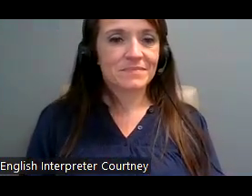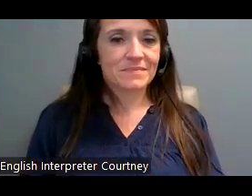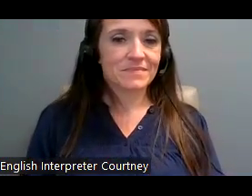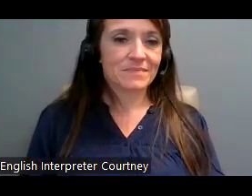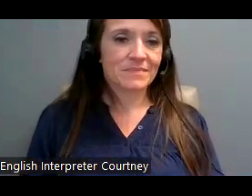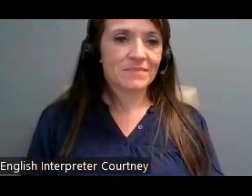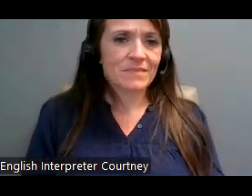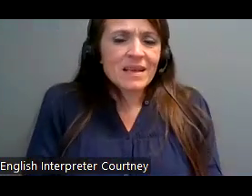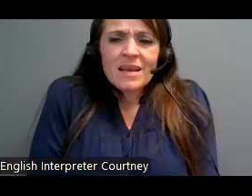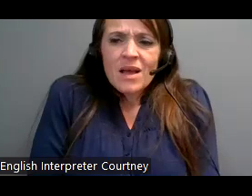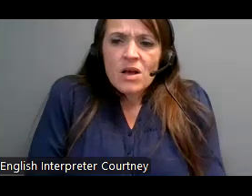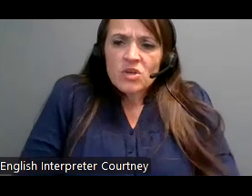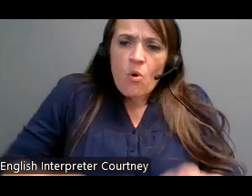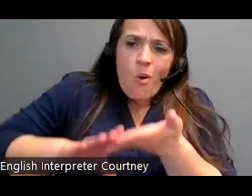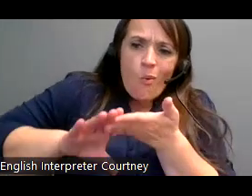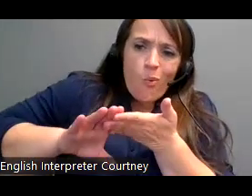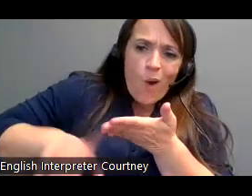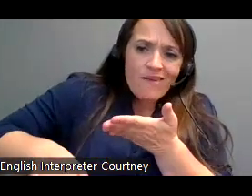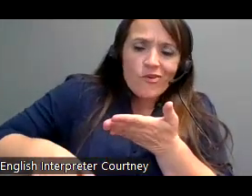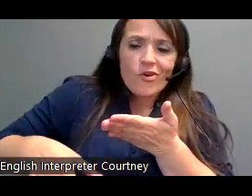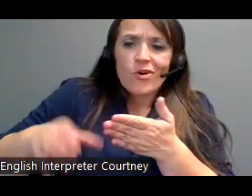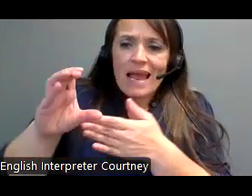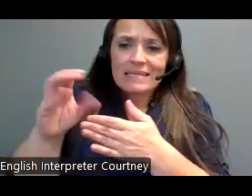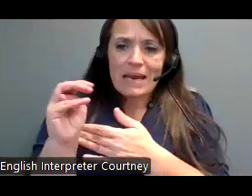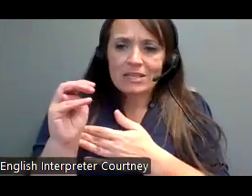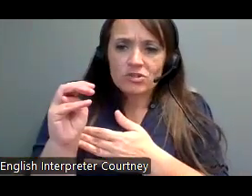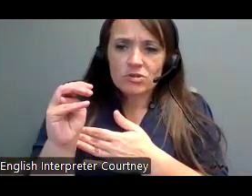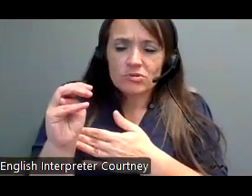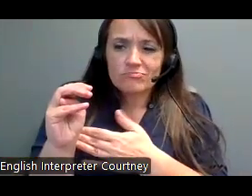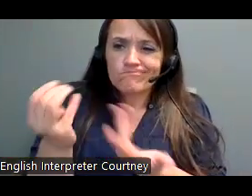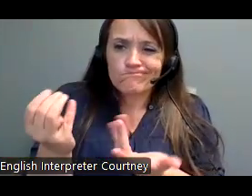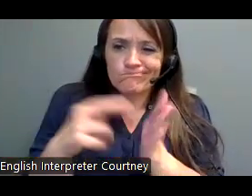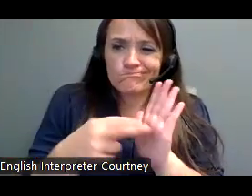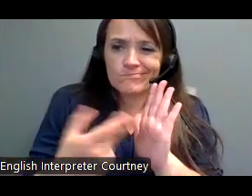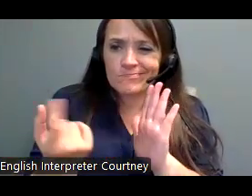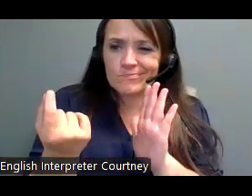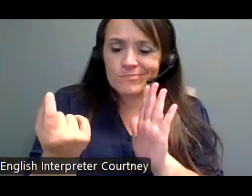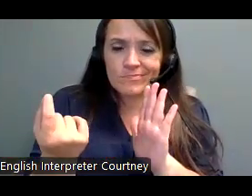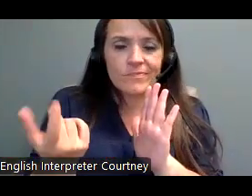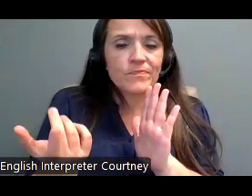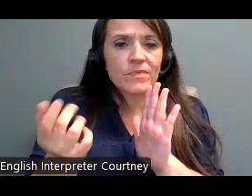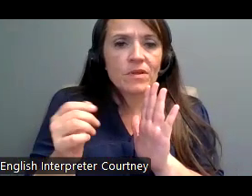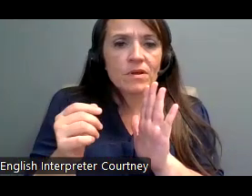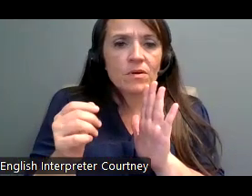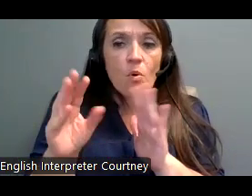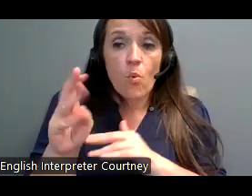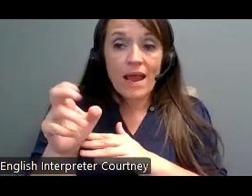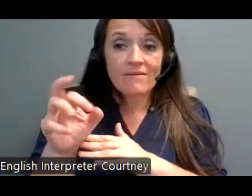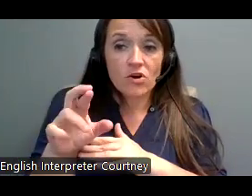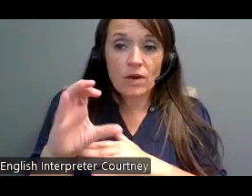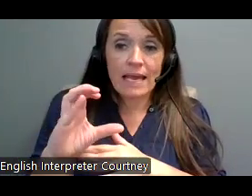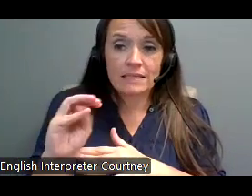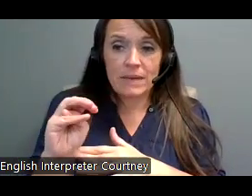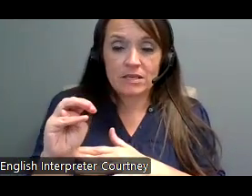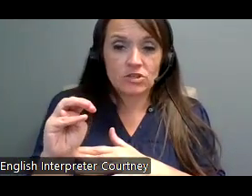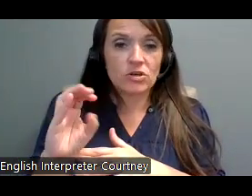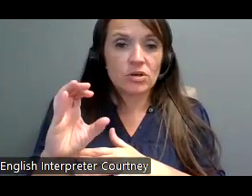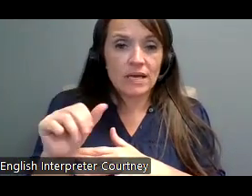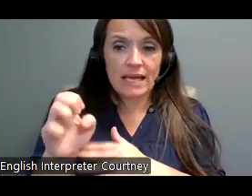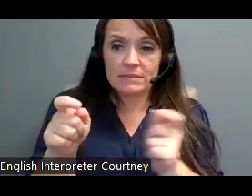is a waiver case manager? Waiver case managers play a crucial role for people with lifelong